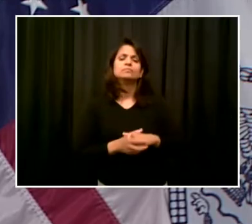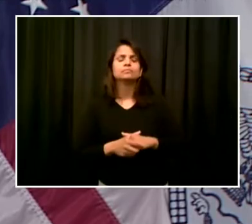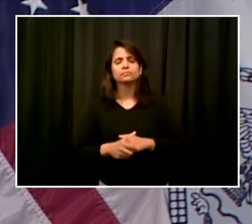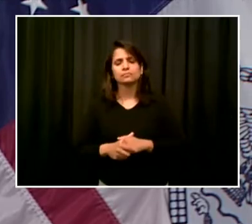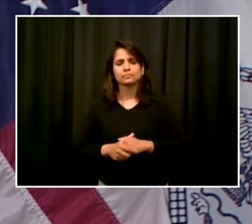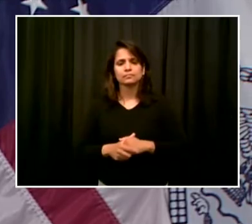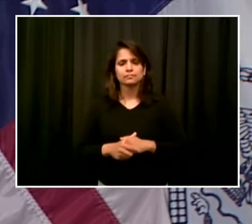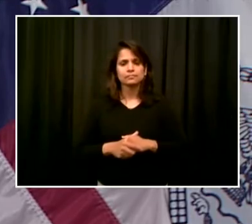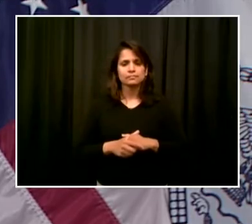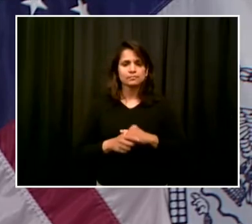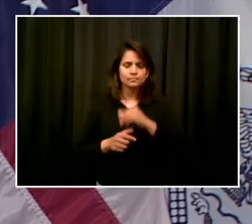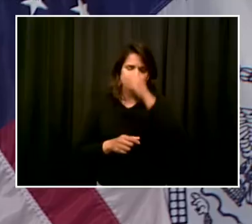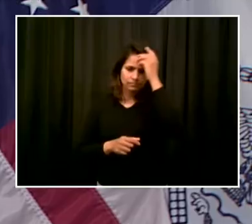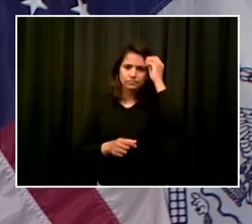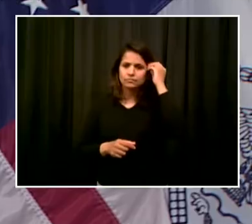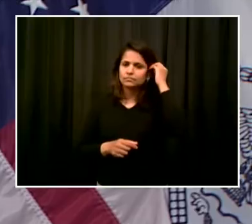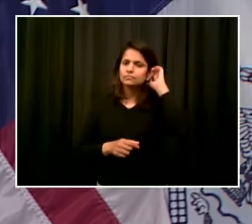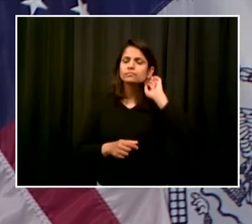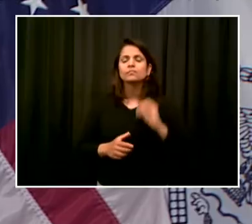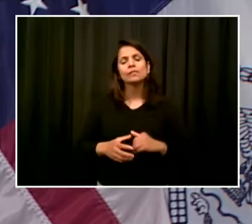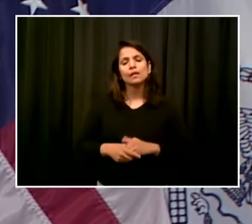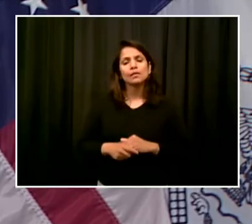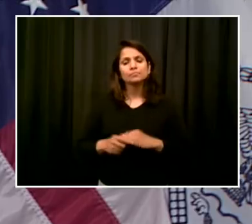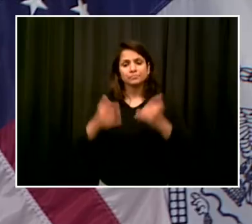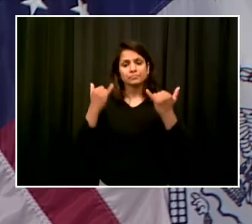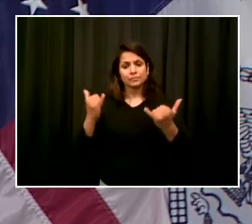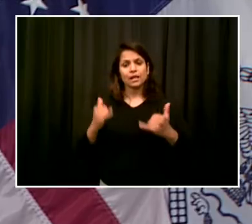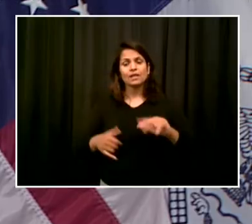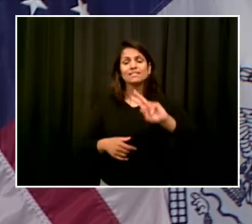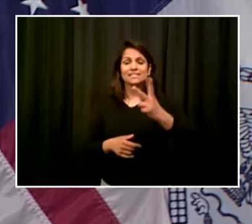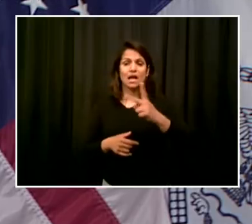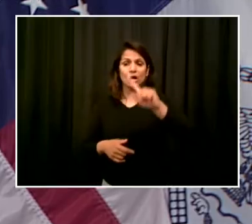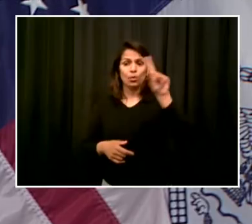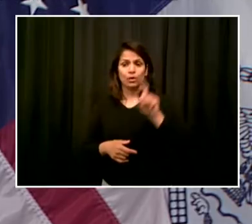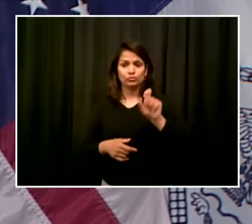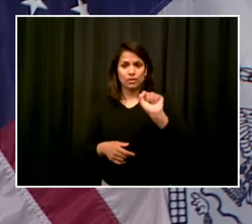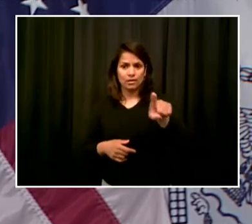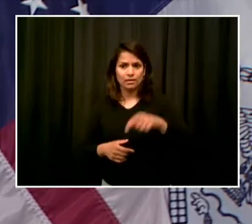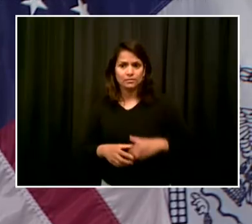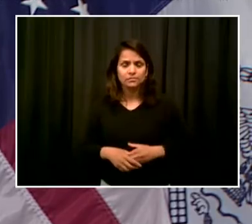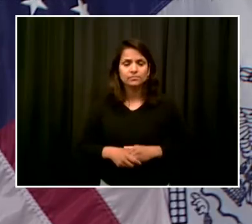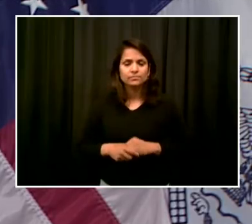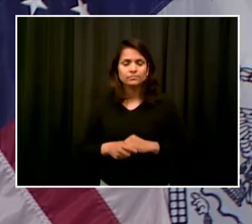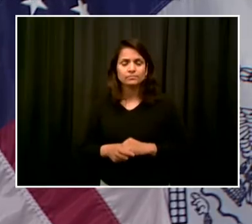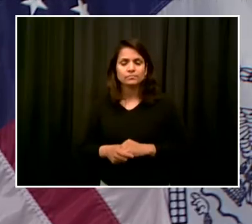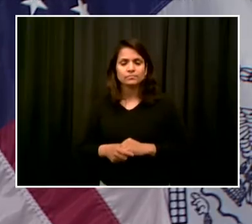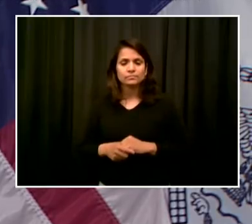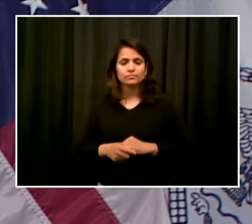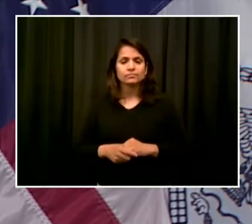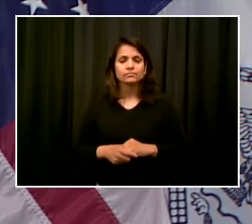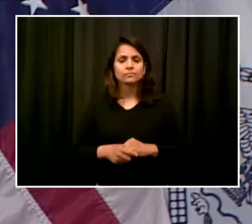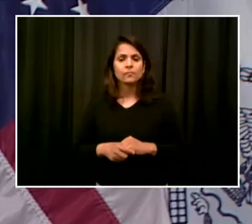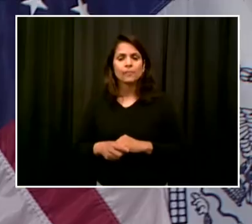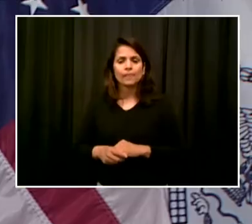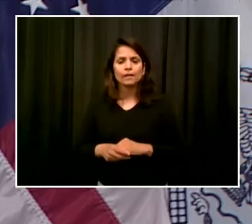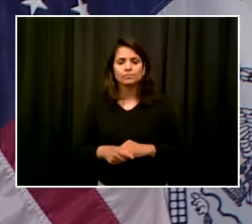AND STRIKE THAT BAALNCE. THANKS FOR THAT. SWITCHING GEARS A LITTLE BIT. I THINK A